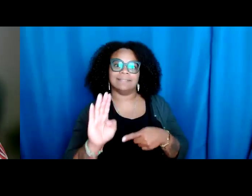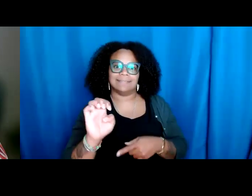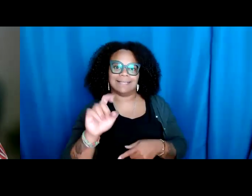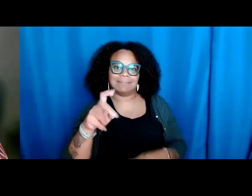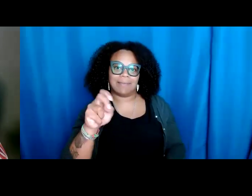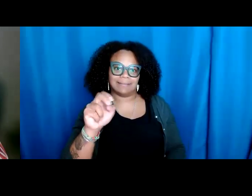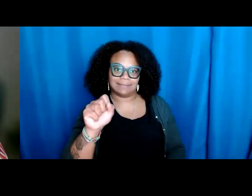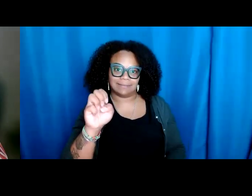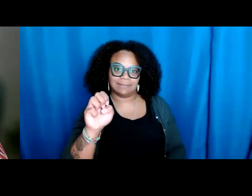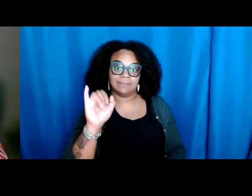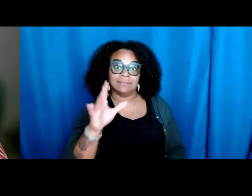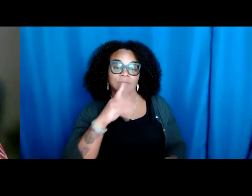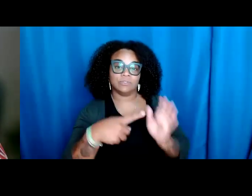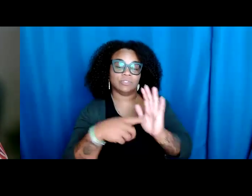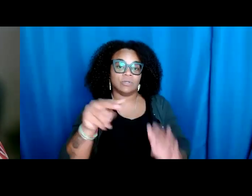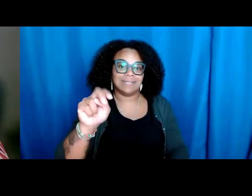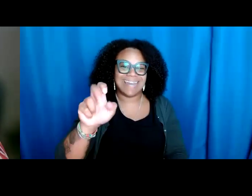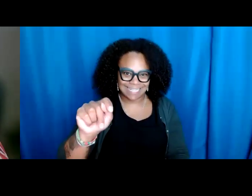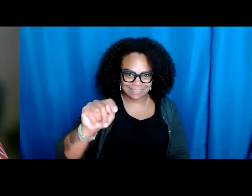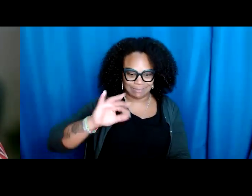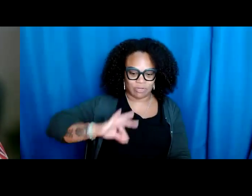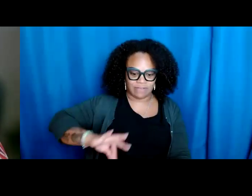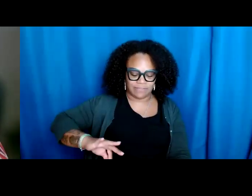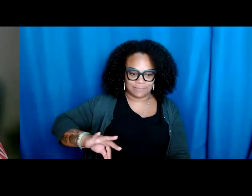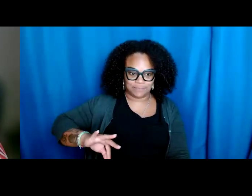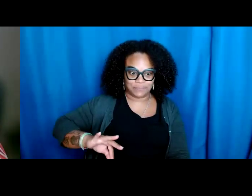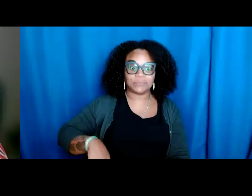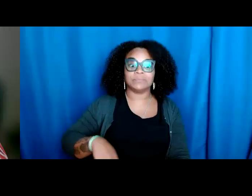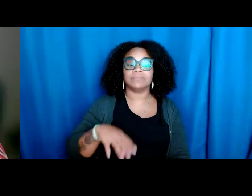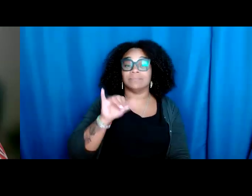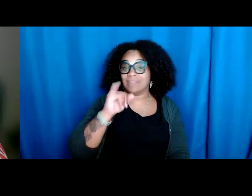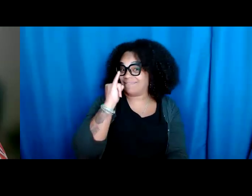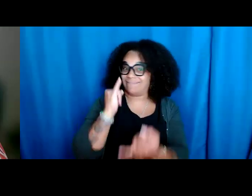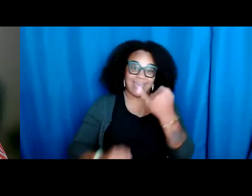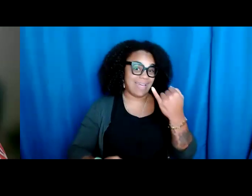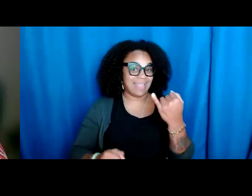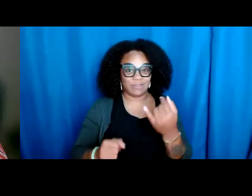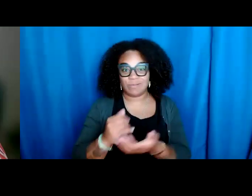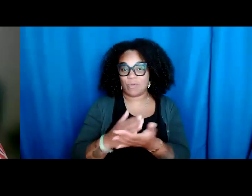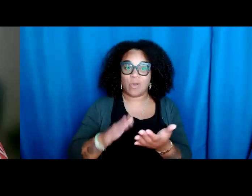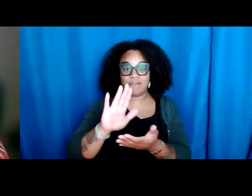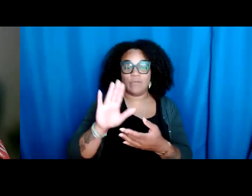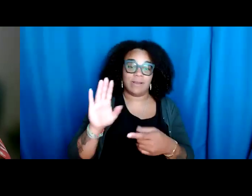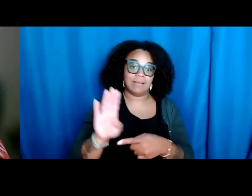to give you your Net Profit. That is going to be the final step in your business financial story.